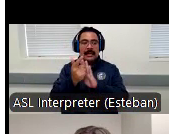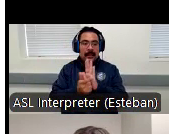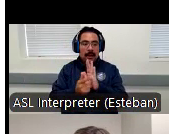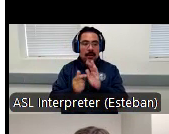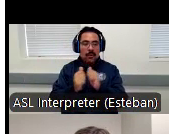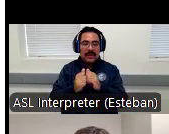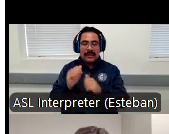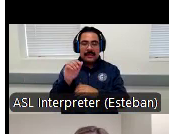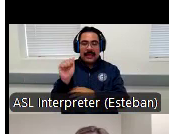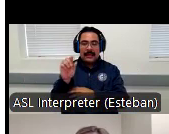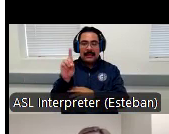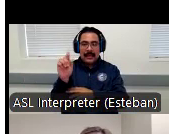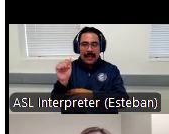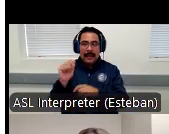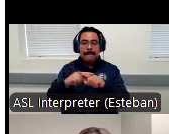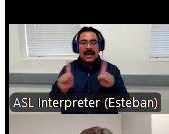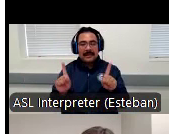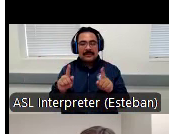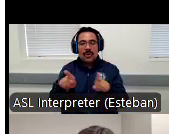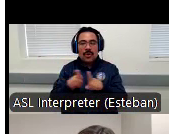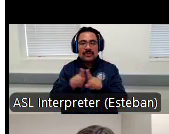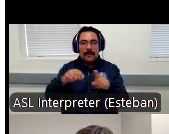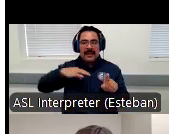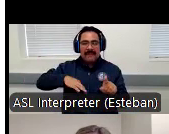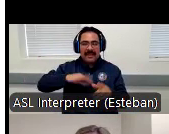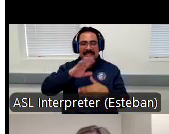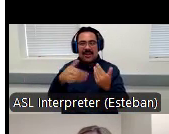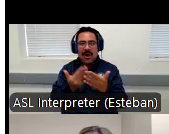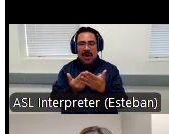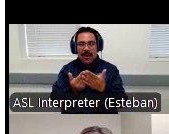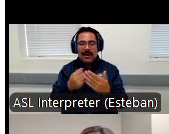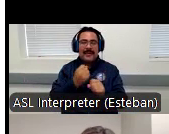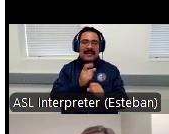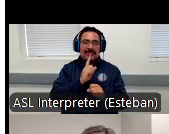Disabilities Act, but it also benefits everybody. And it makes sure that the people who are coming